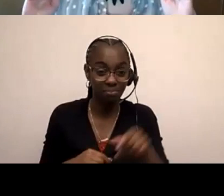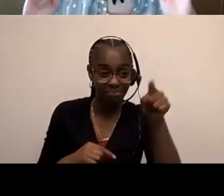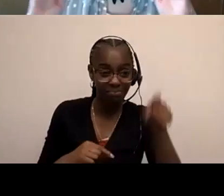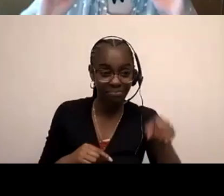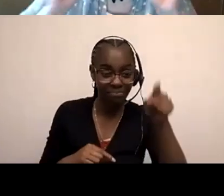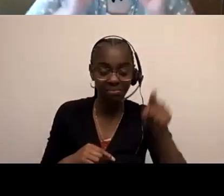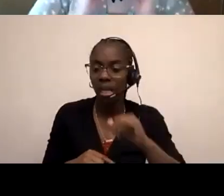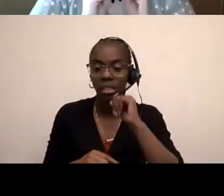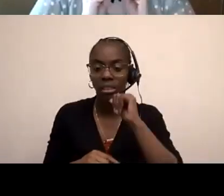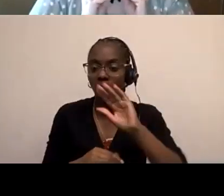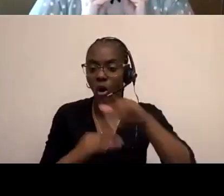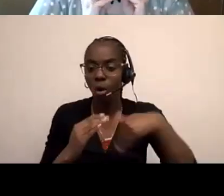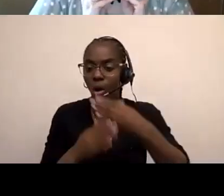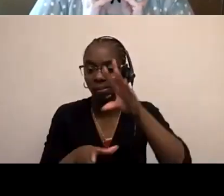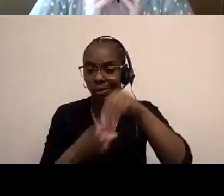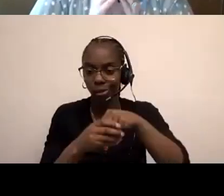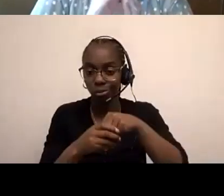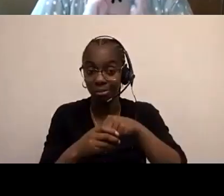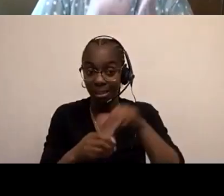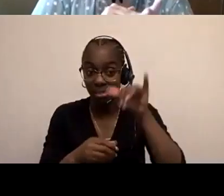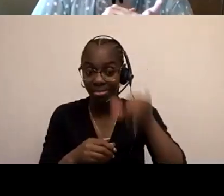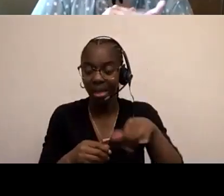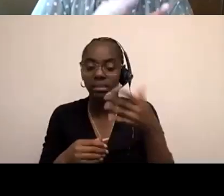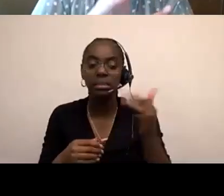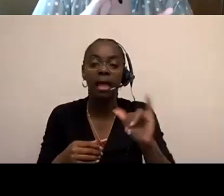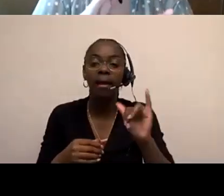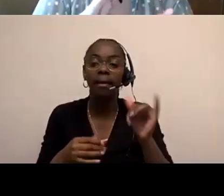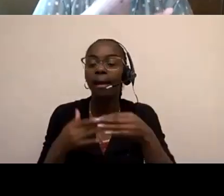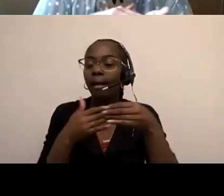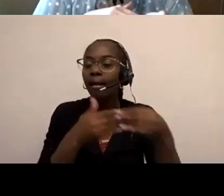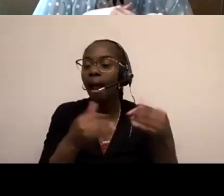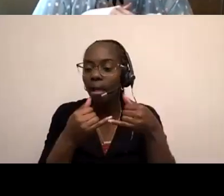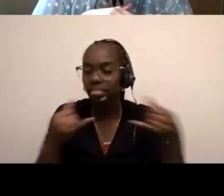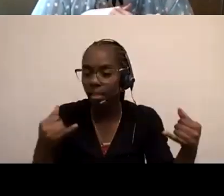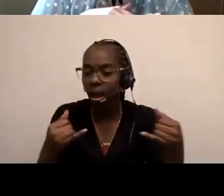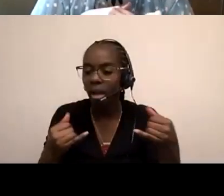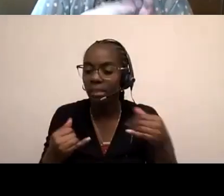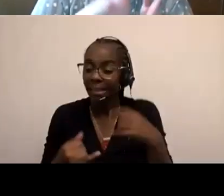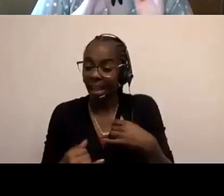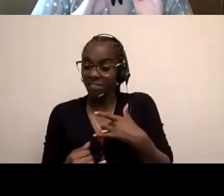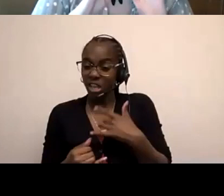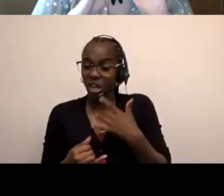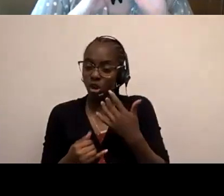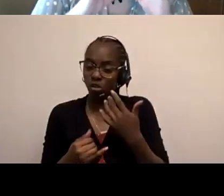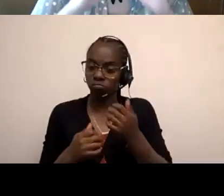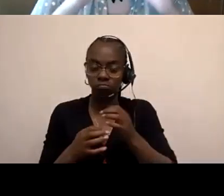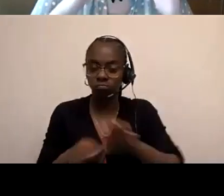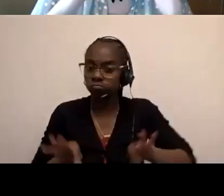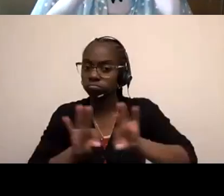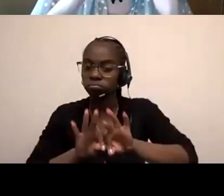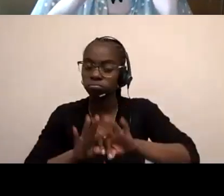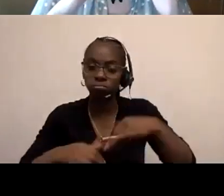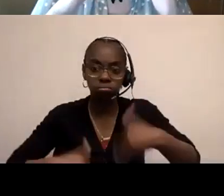THESE ARE SOME GUIDELINES THAT ARE THINK ARE SPECIFICALLY IMPORTANT TO THIS TIME THAT WE'RE